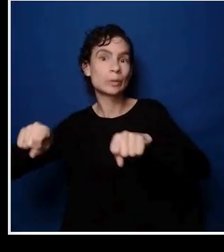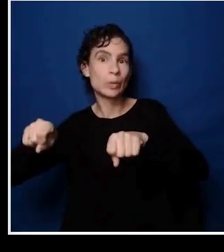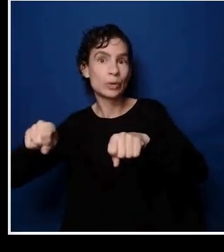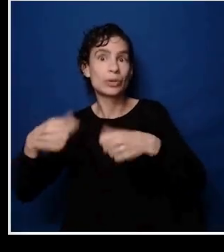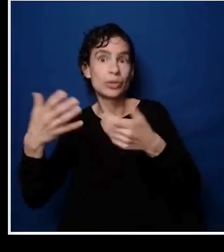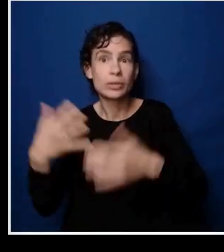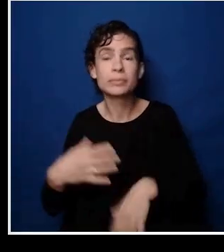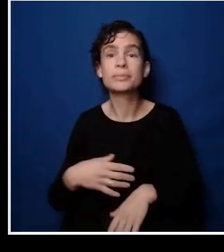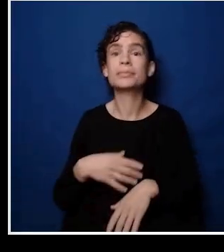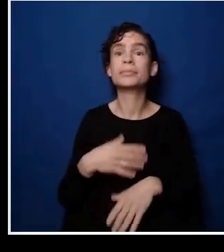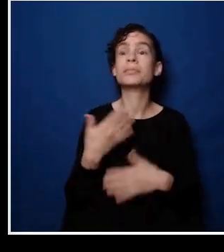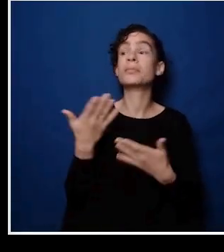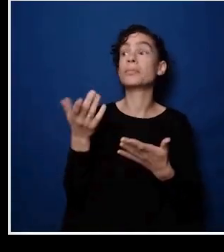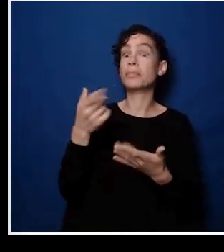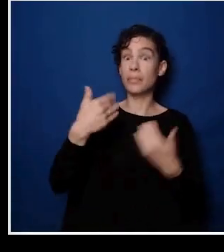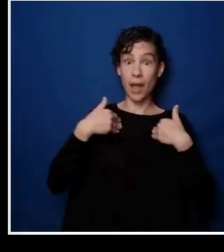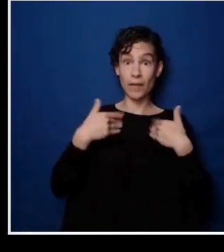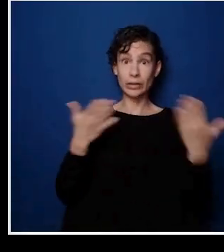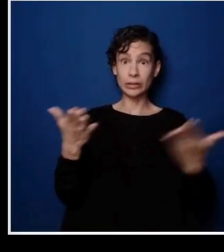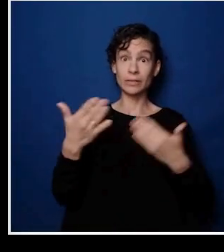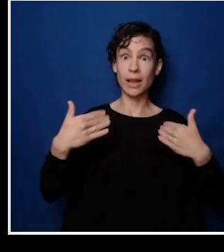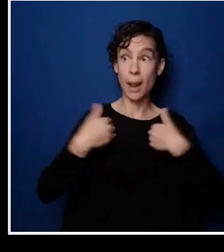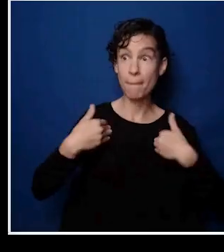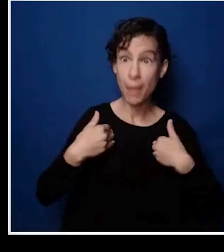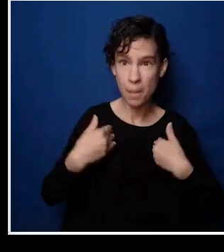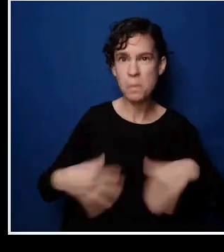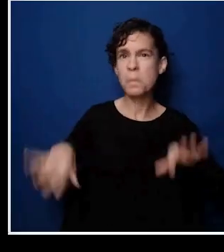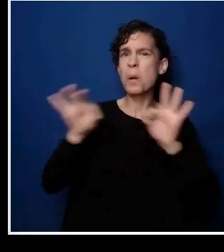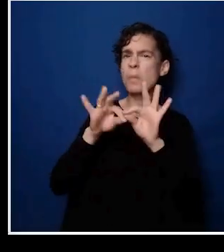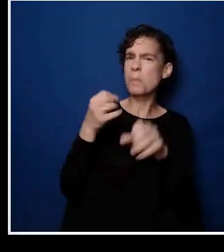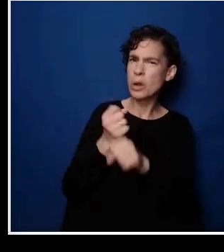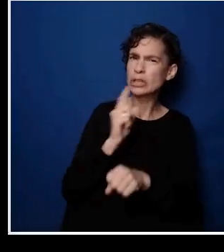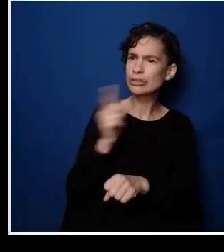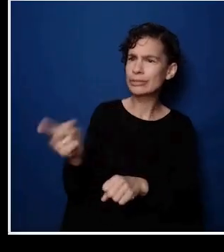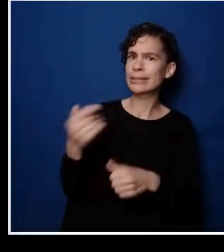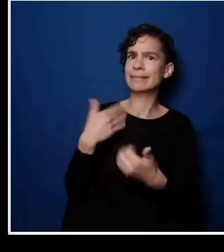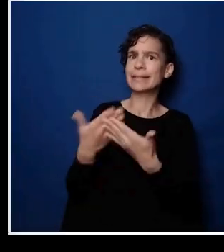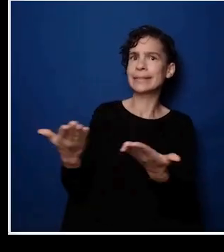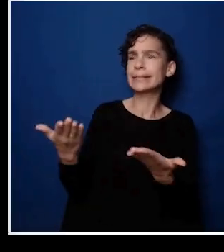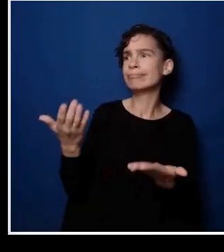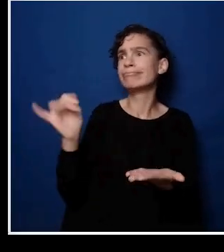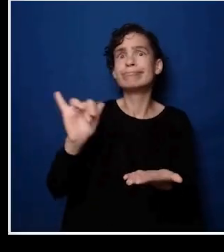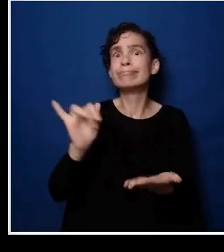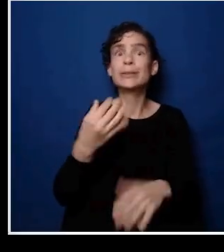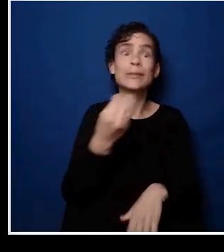make sure you have the supplies they need like food and water. RETURNING HOME